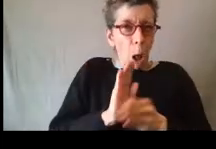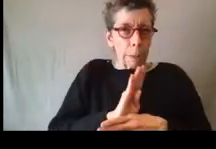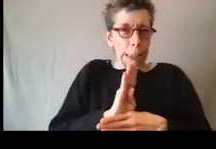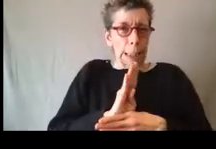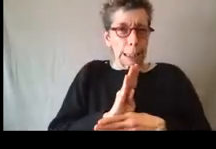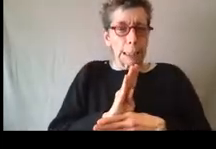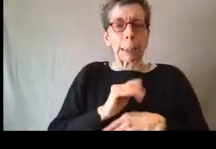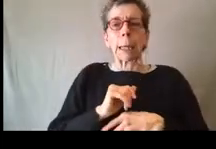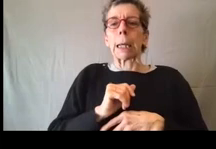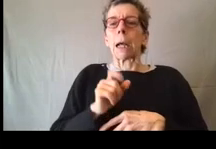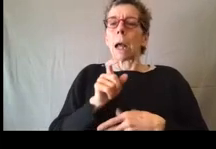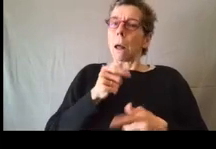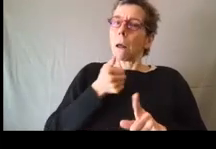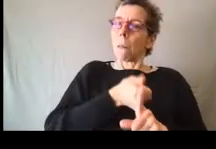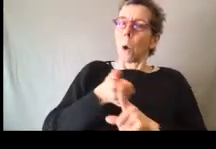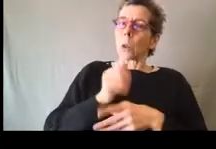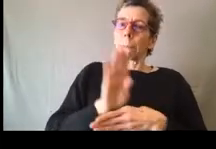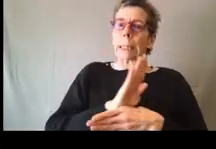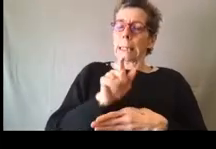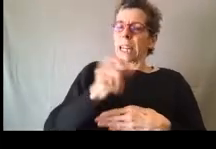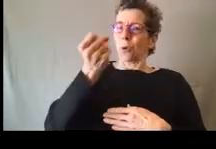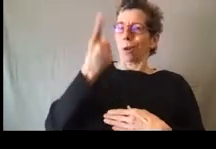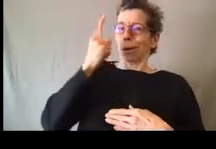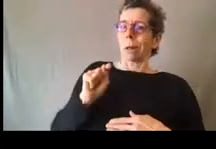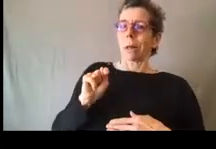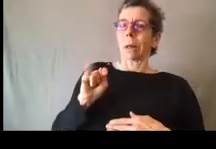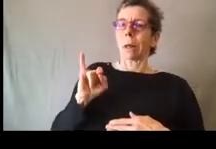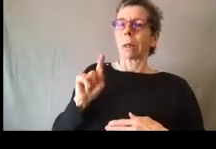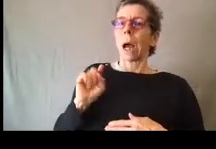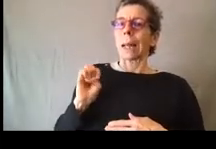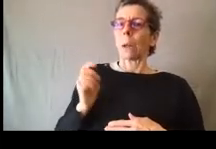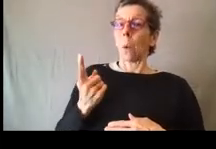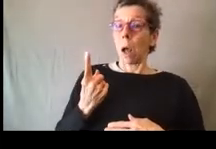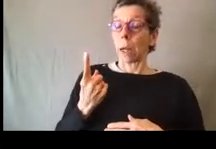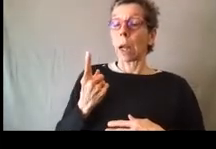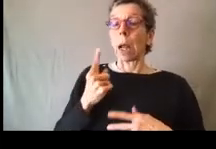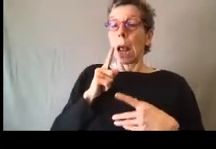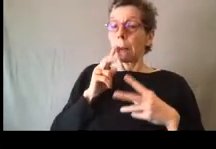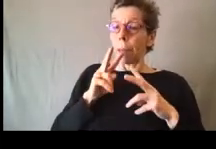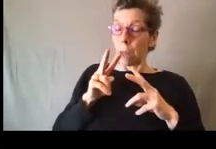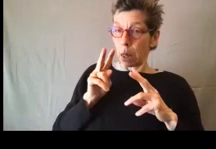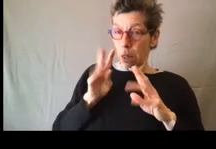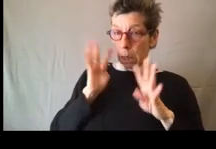Title I limitations, they pose three research questions in their mixed method approaches.